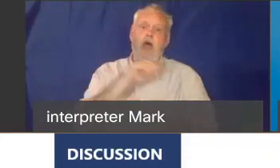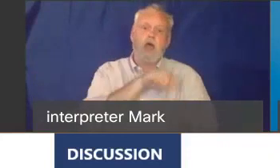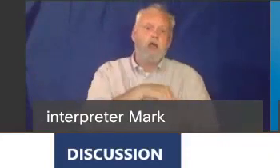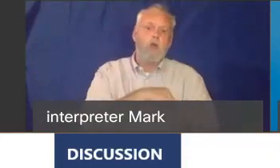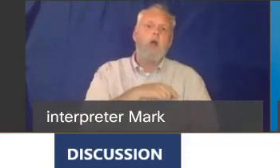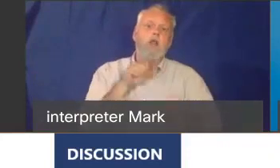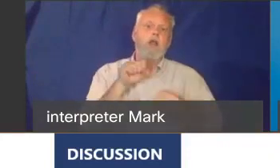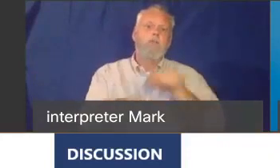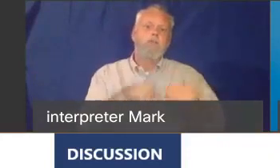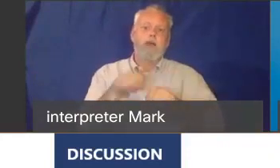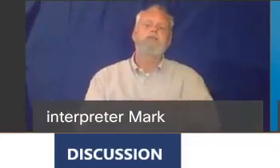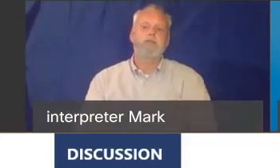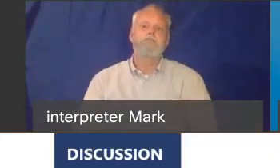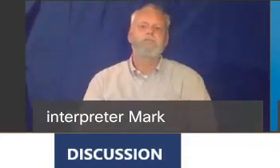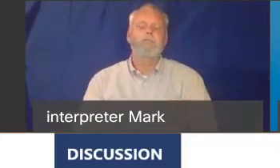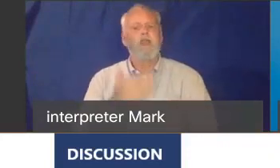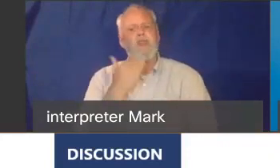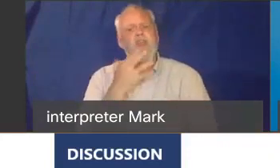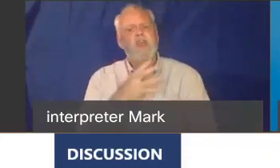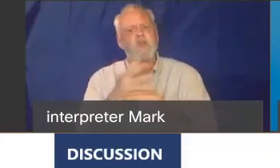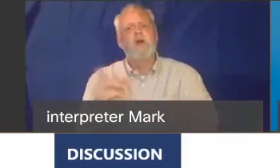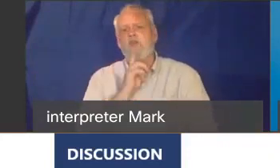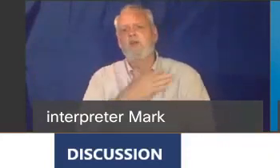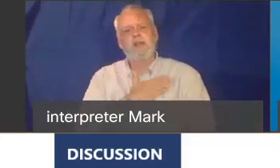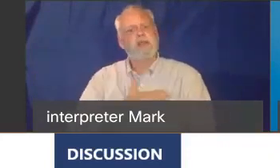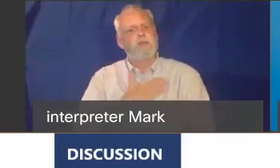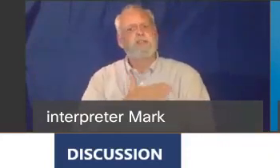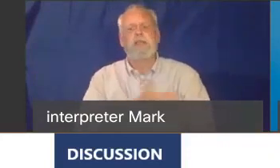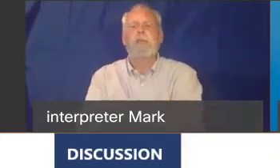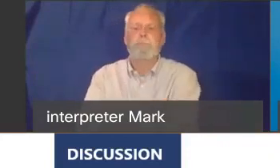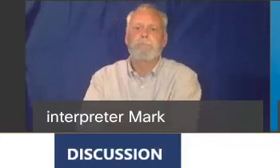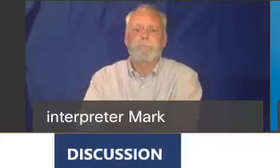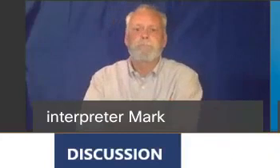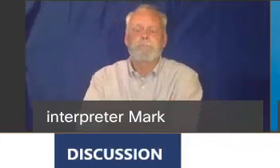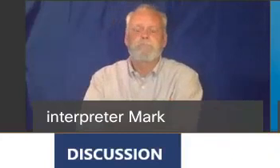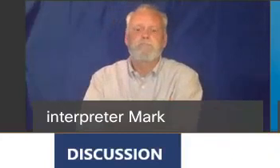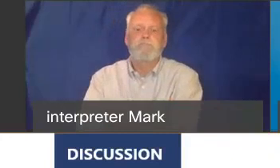Great well, thanks so much. I really appreciate it. Thank you.